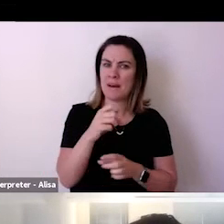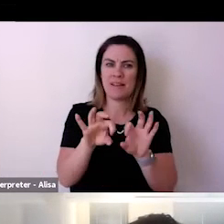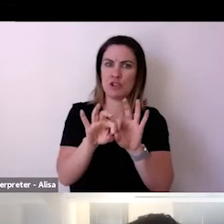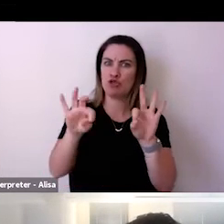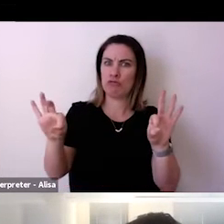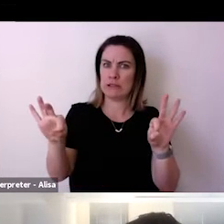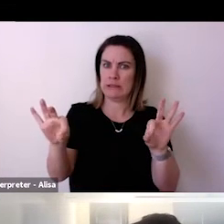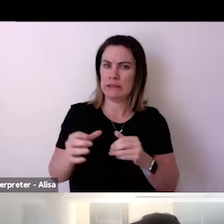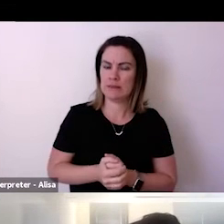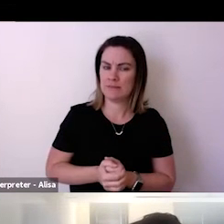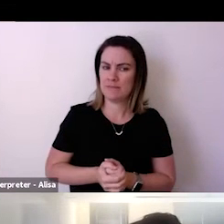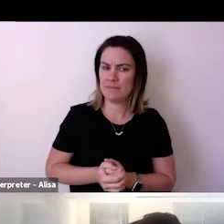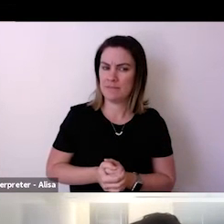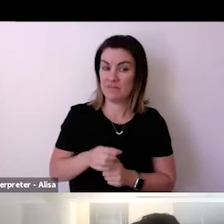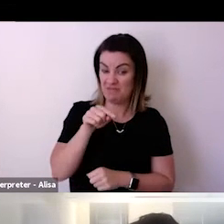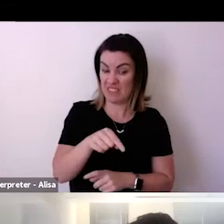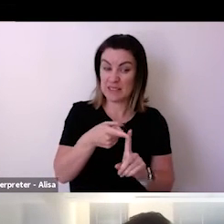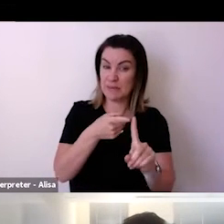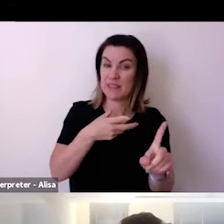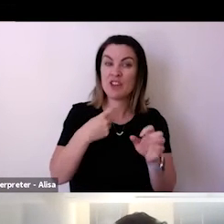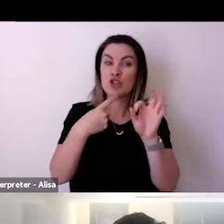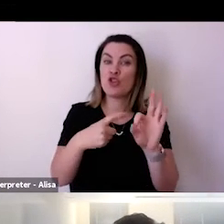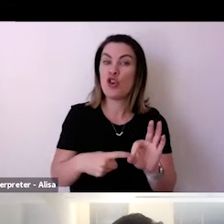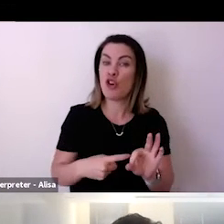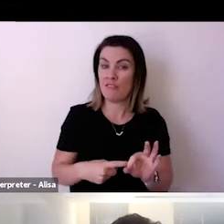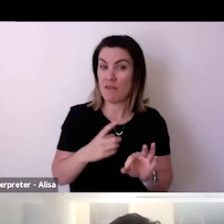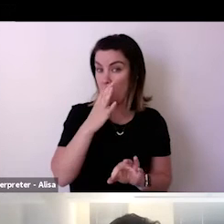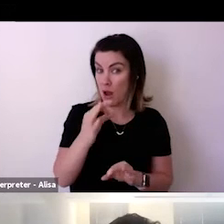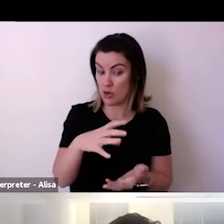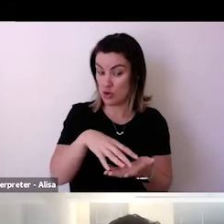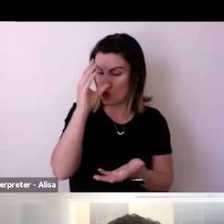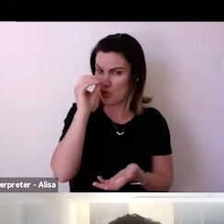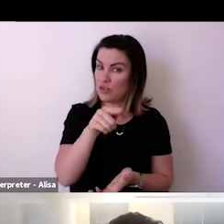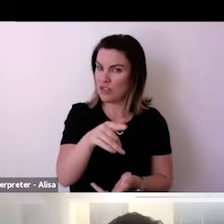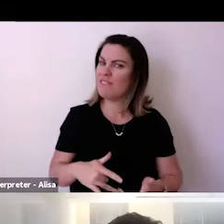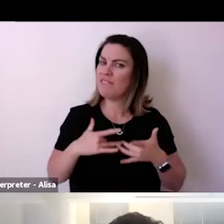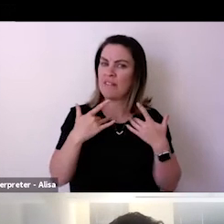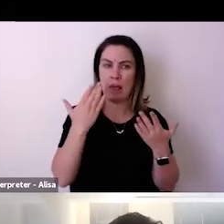This particular survey also asked students about how relevant they felt their studies were to the role.